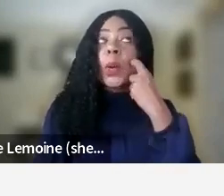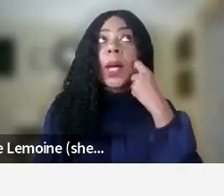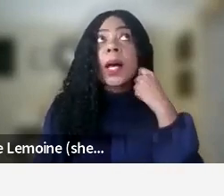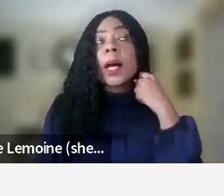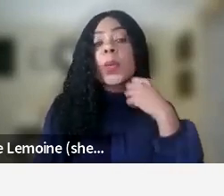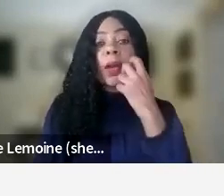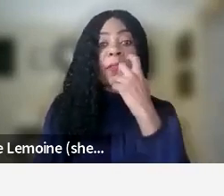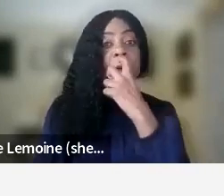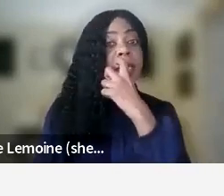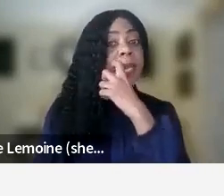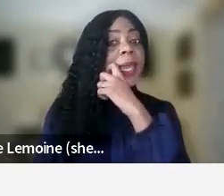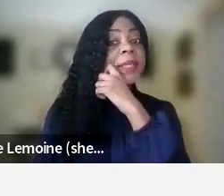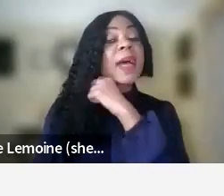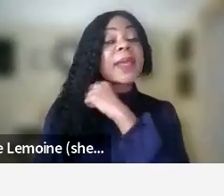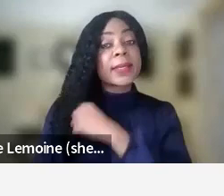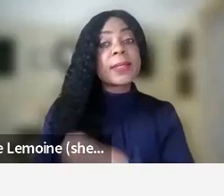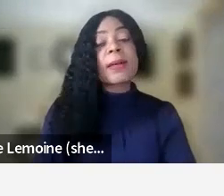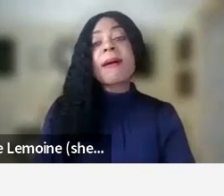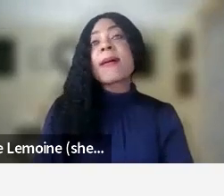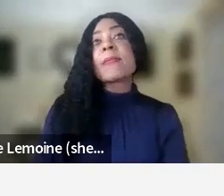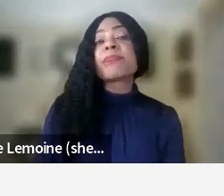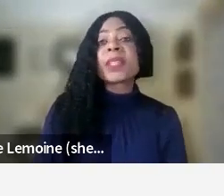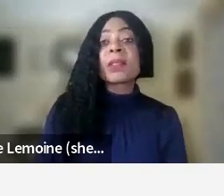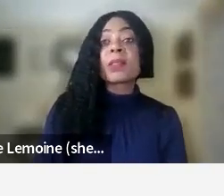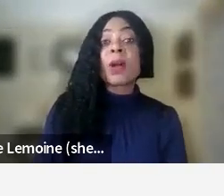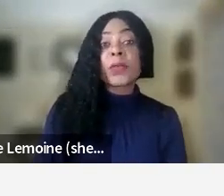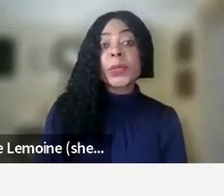drayage trucks. And then pictured here on the right, we have a short case study on our web